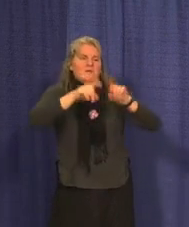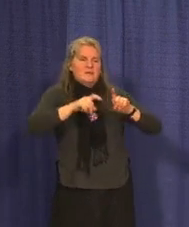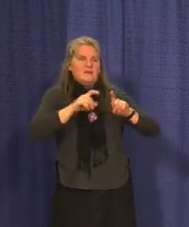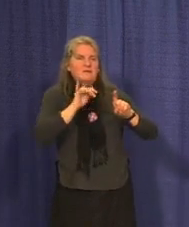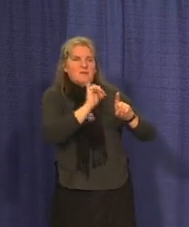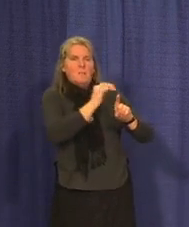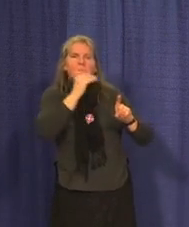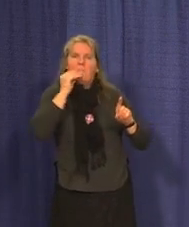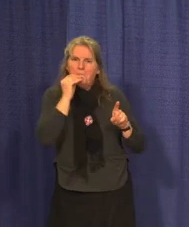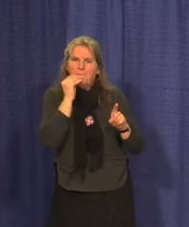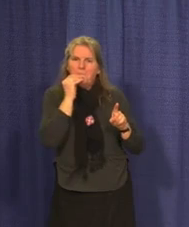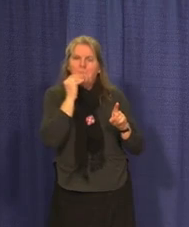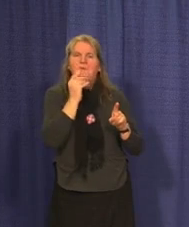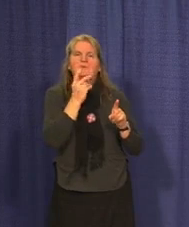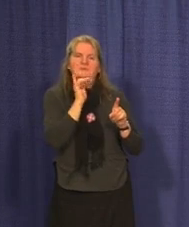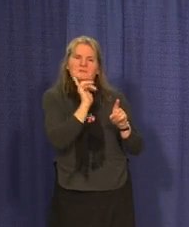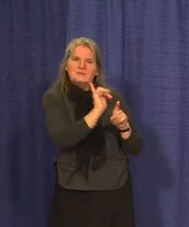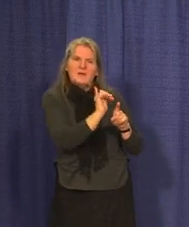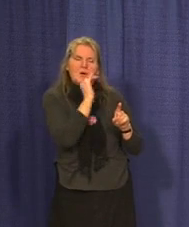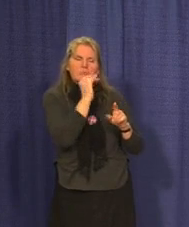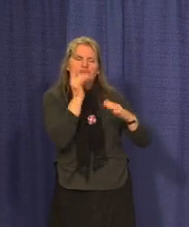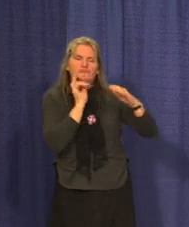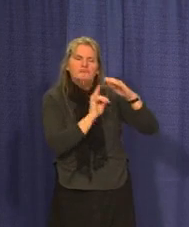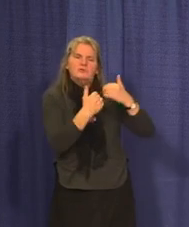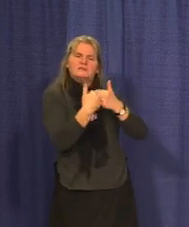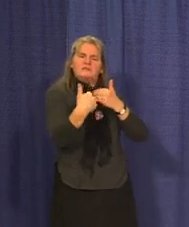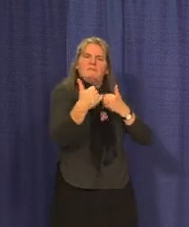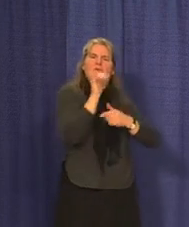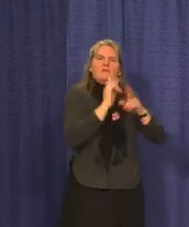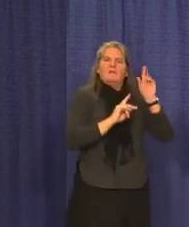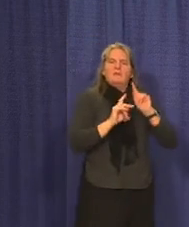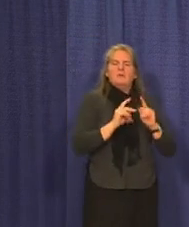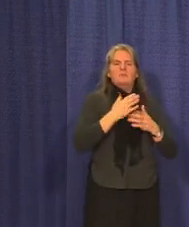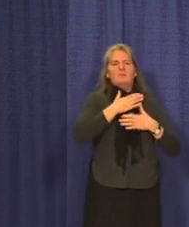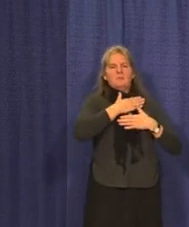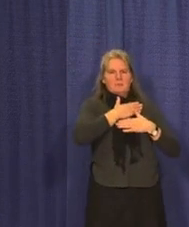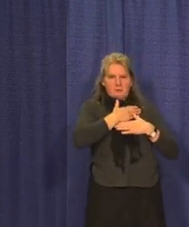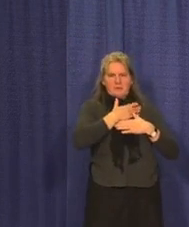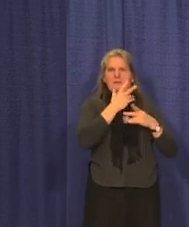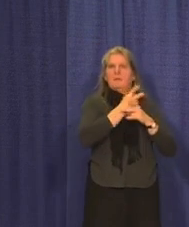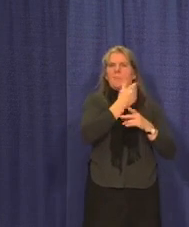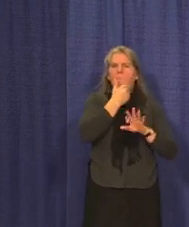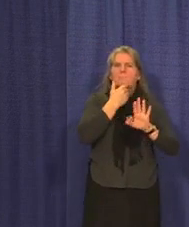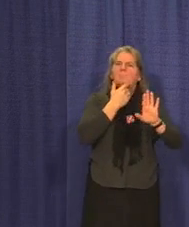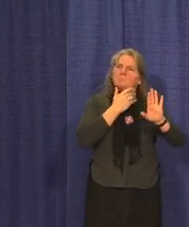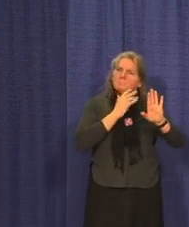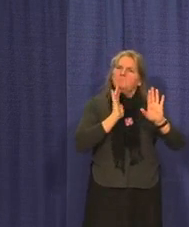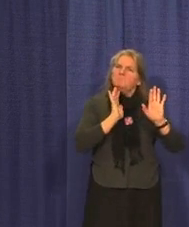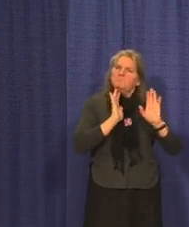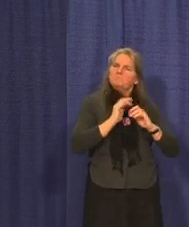Instead, get tested, stay home, stay isolated from others, rest